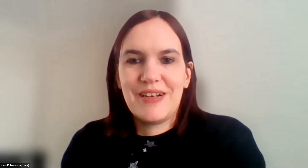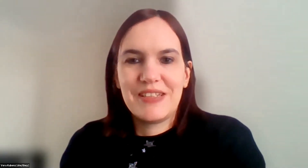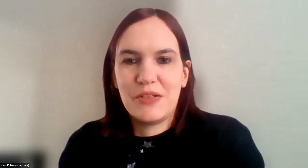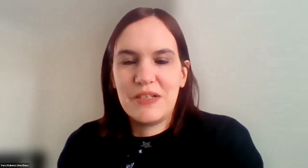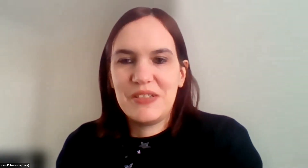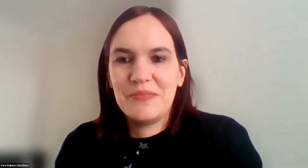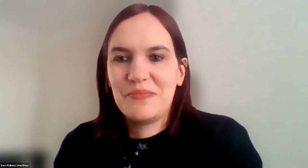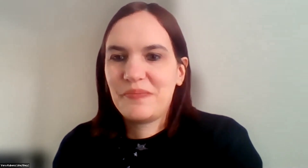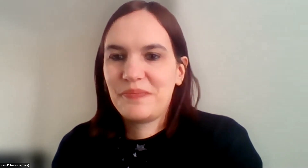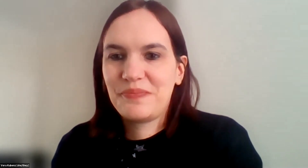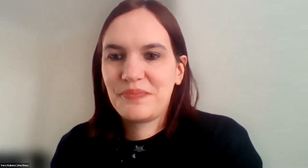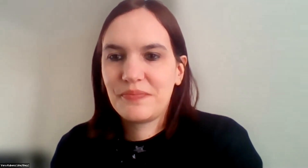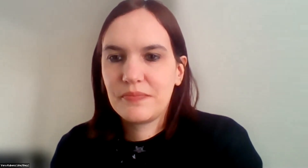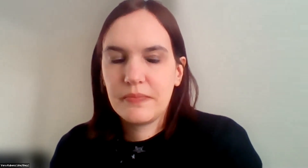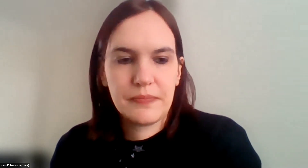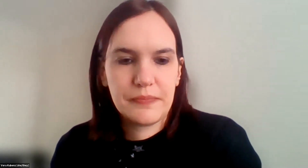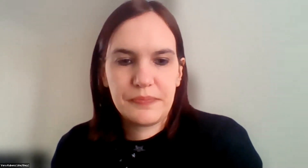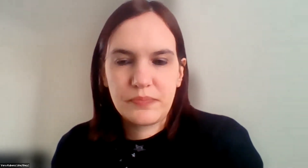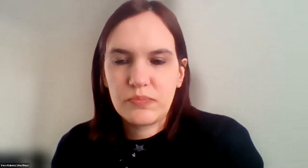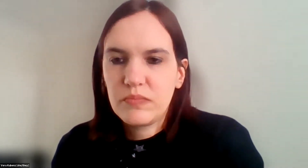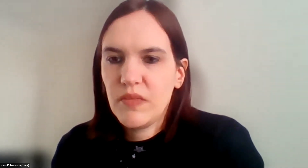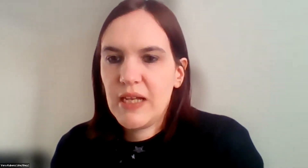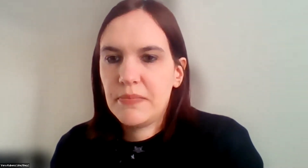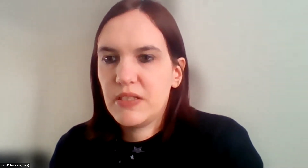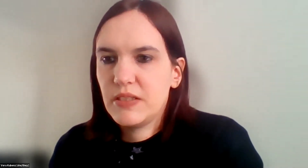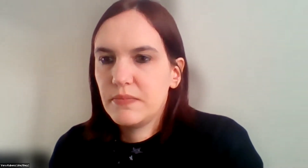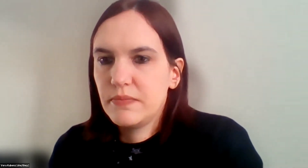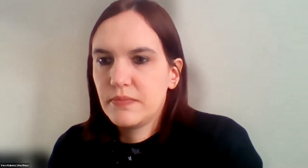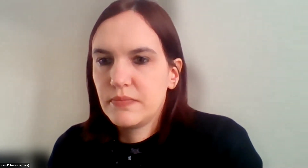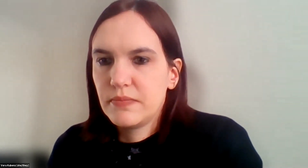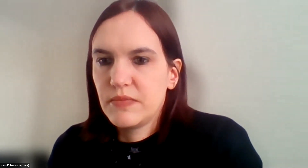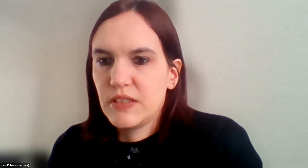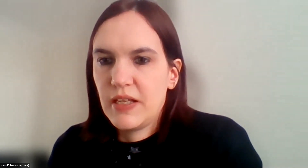that answers the question.